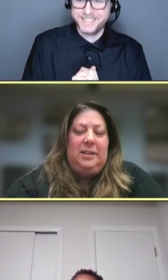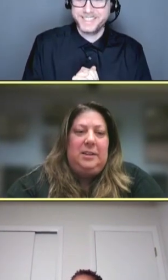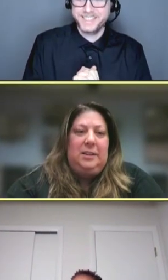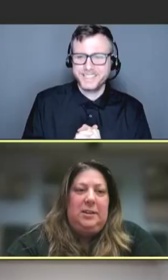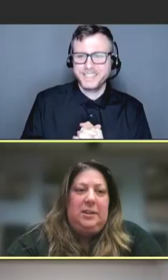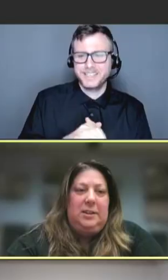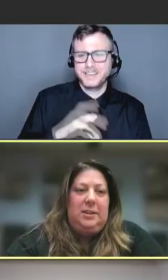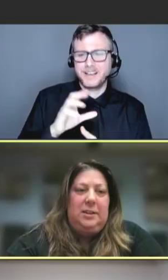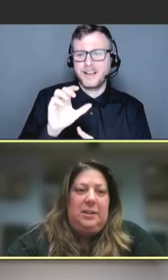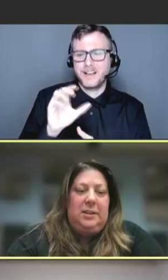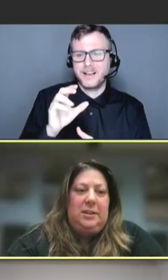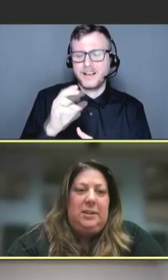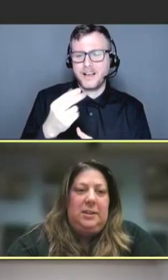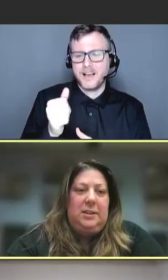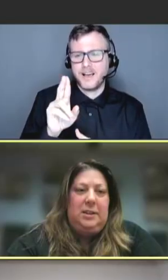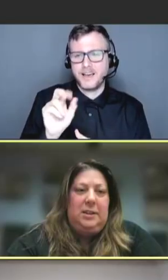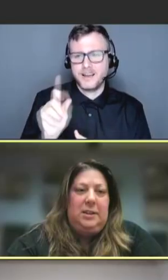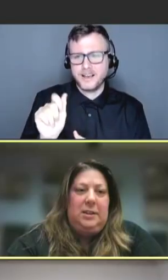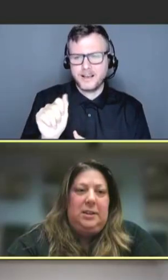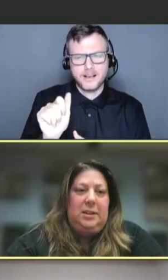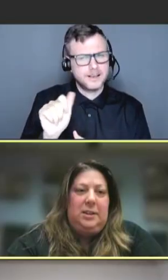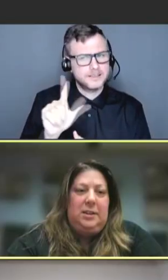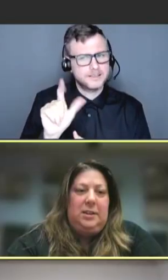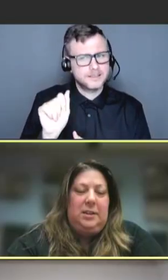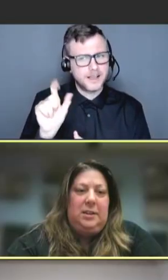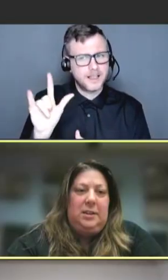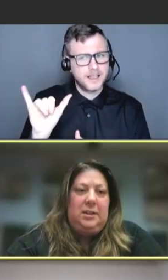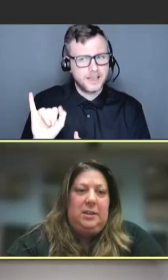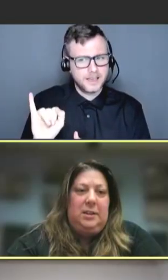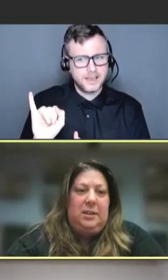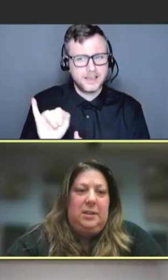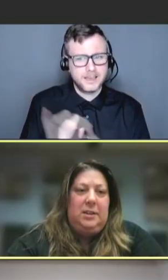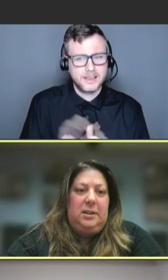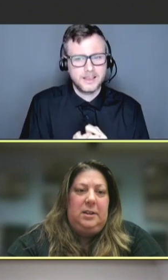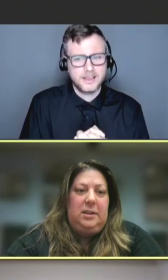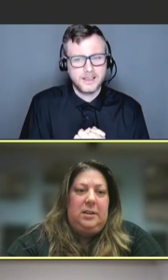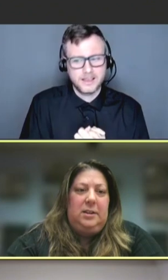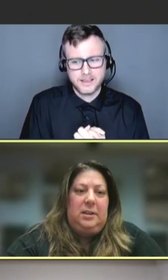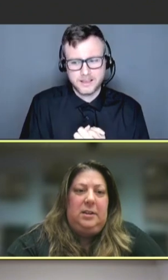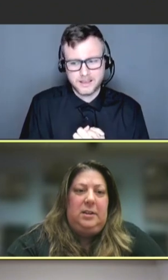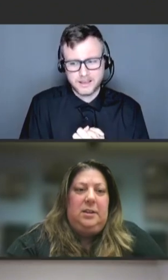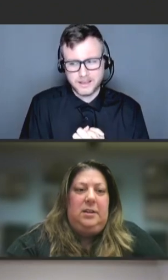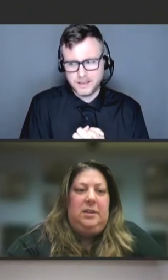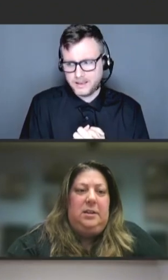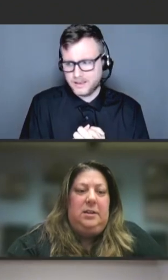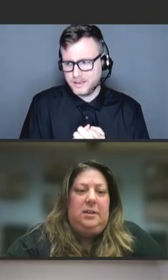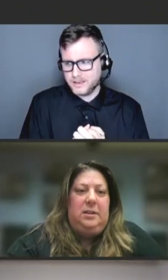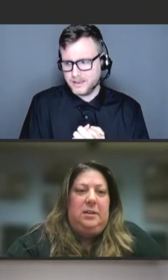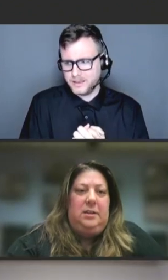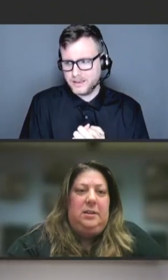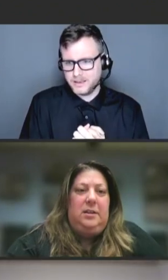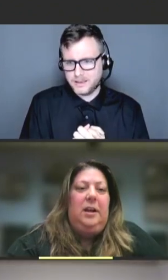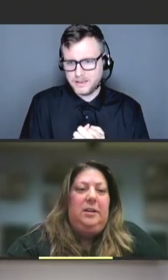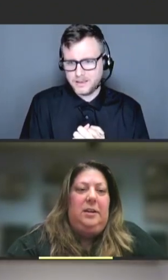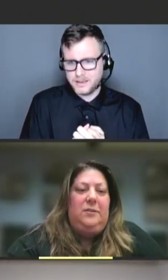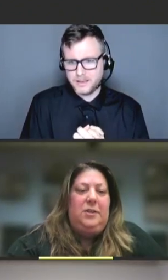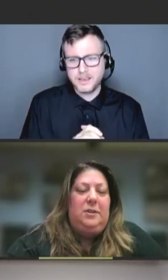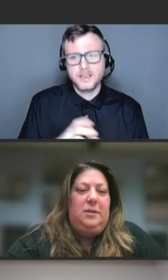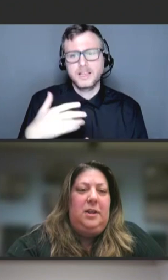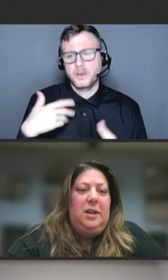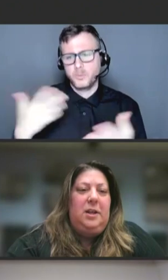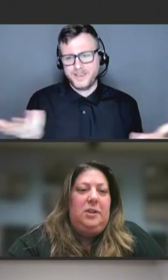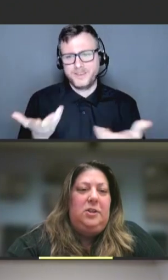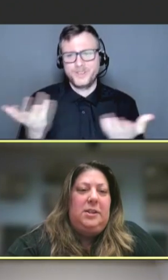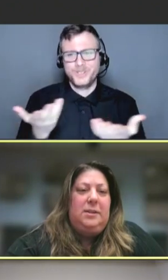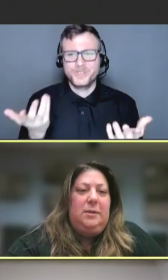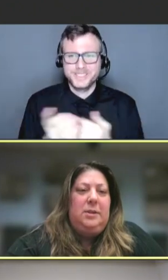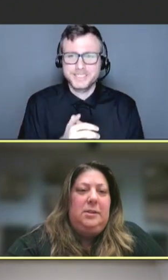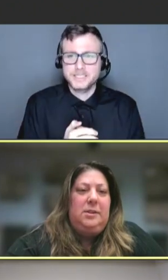Hana El Sahly: Good afternoon. Present. >> Ann Aikin: Hi, good afternoon. Justin Mills?